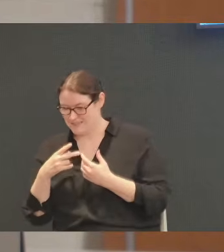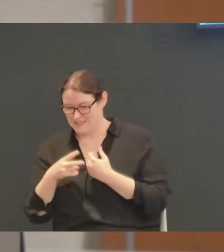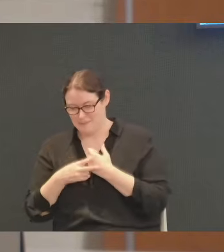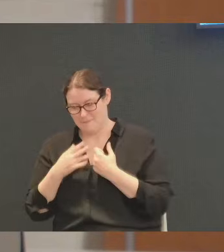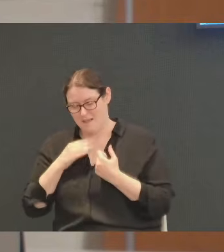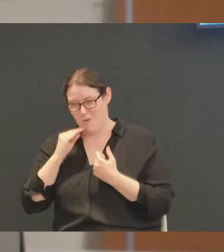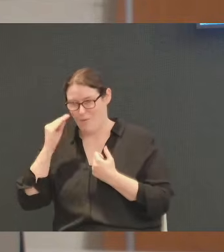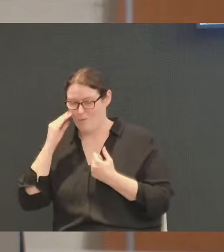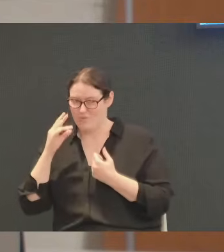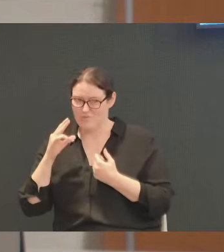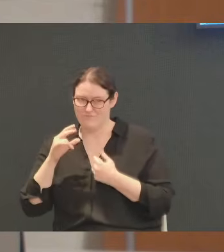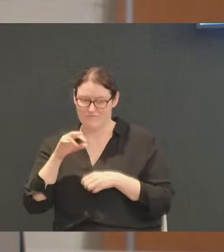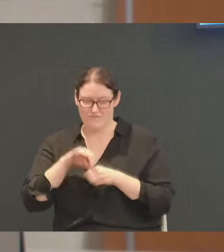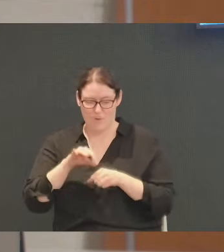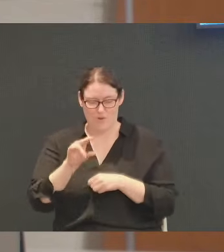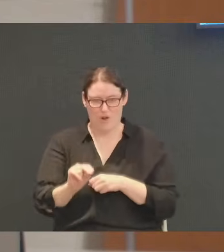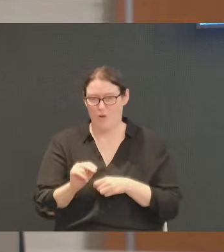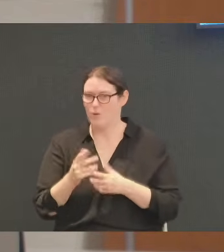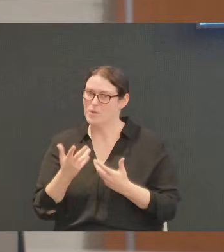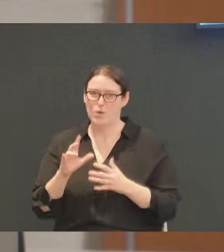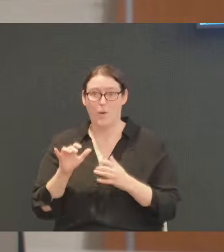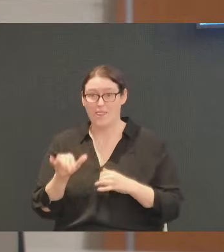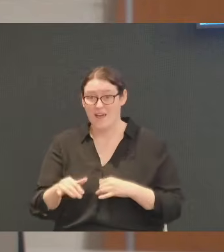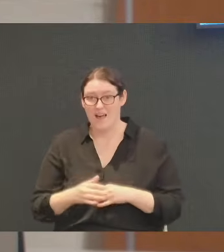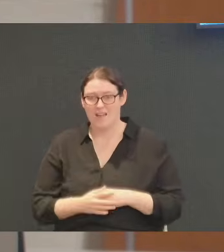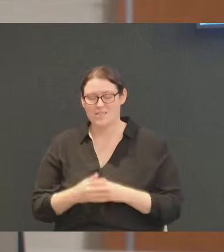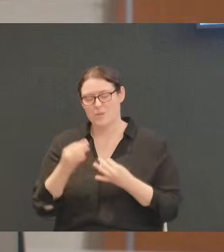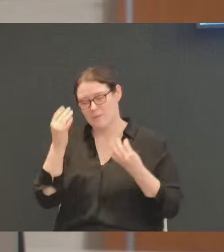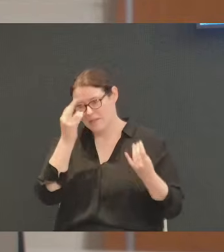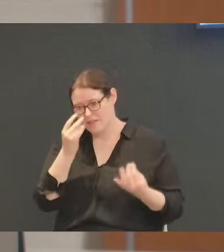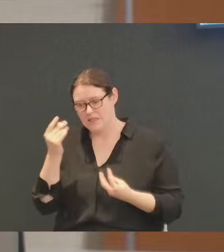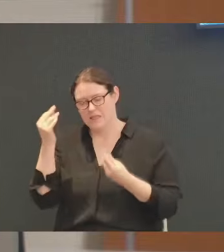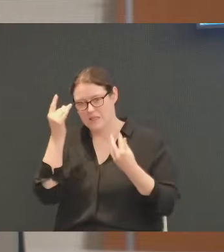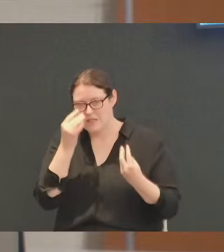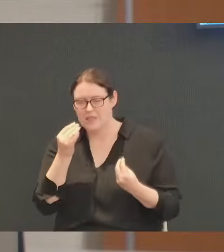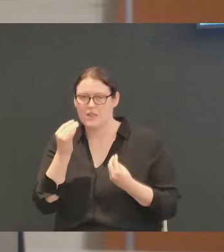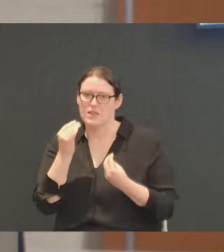all pondering it and and we've all spent some time thinking about it. but we've got to put something